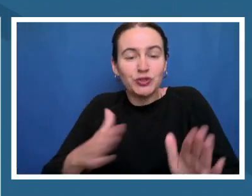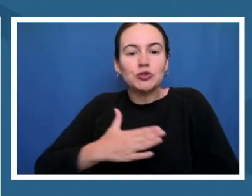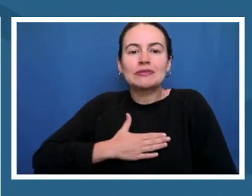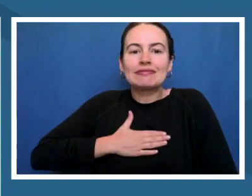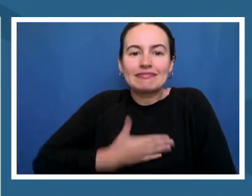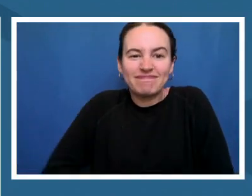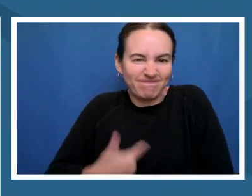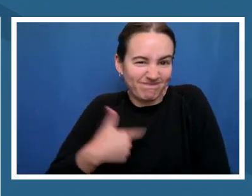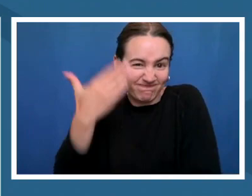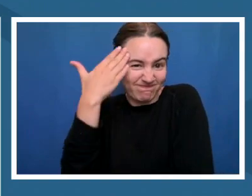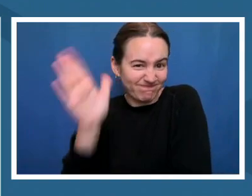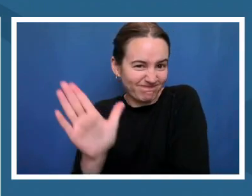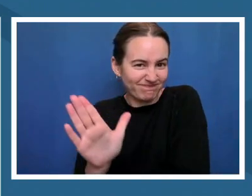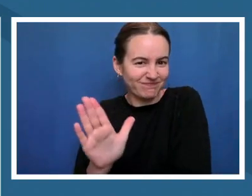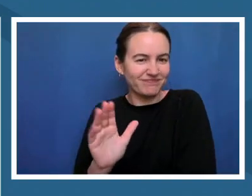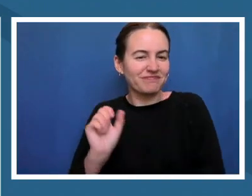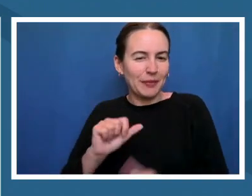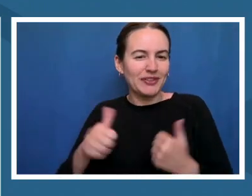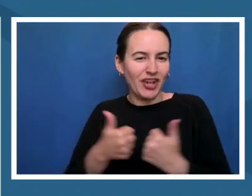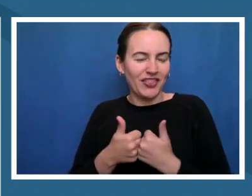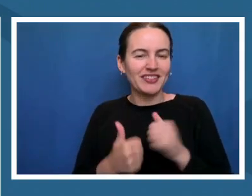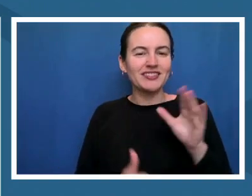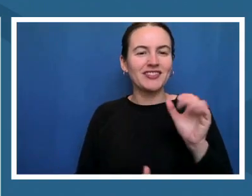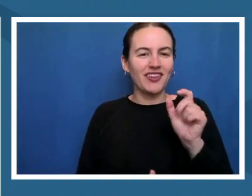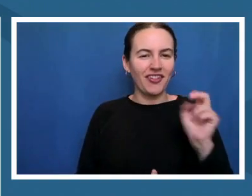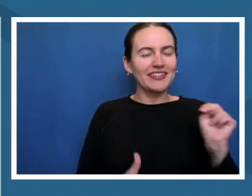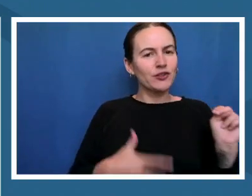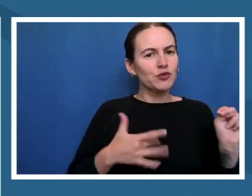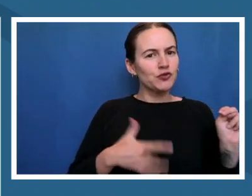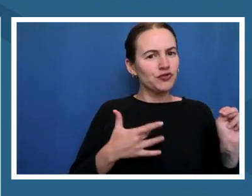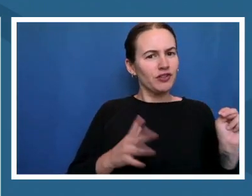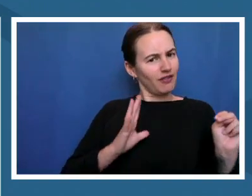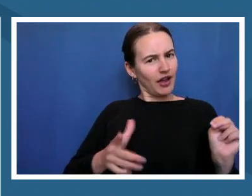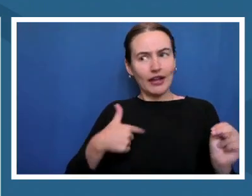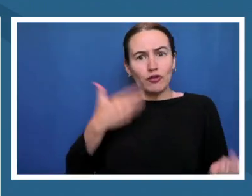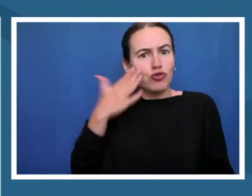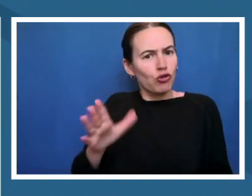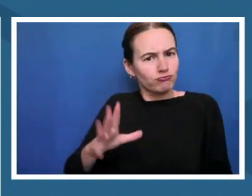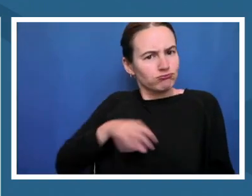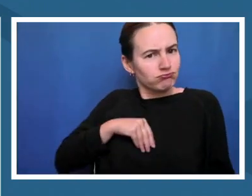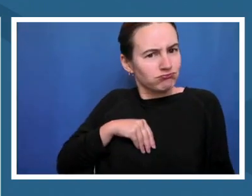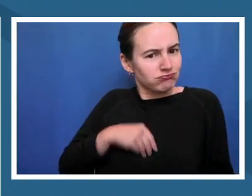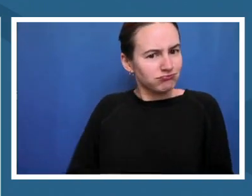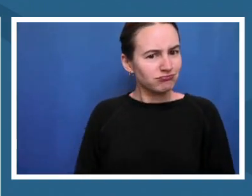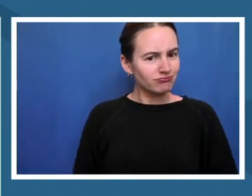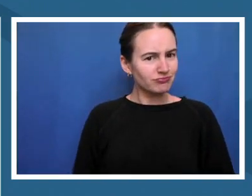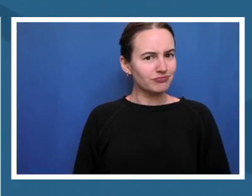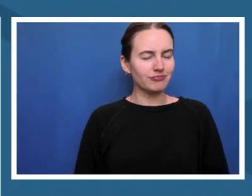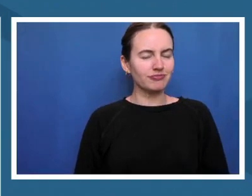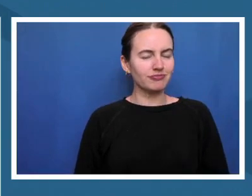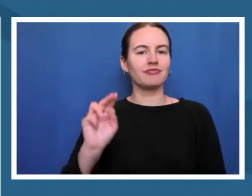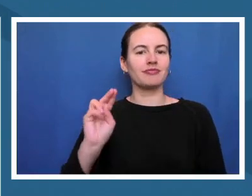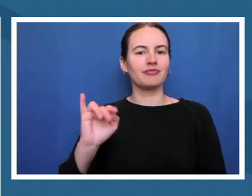um and feel okay about that yeah and that's that really ties into a question